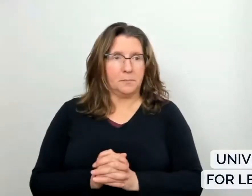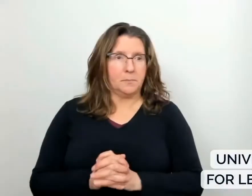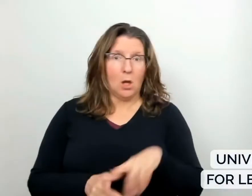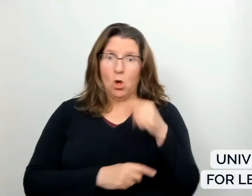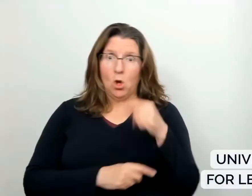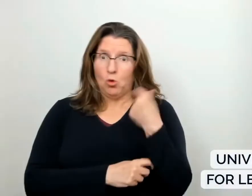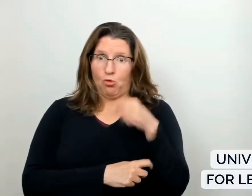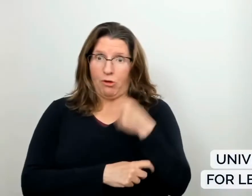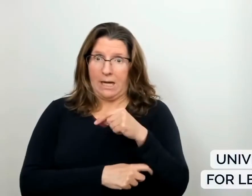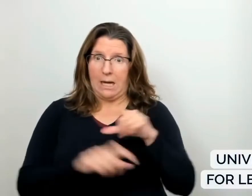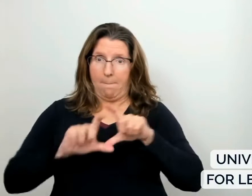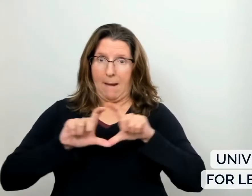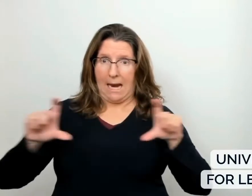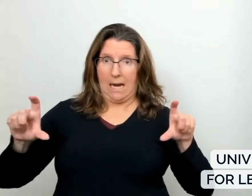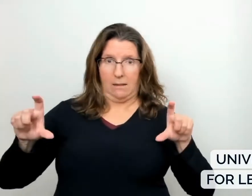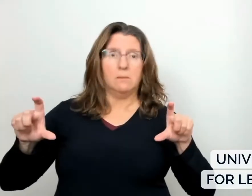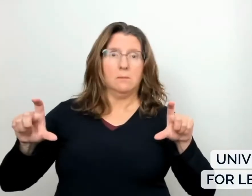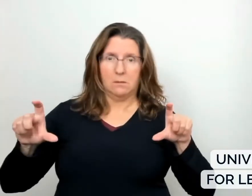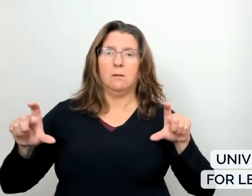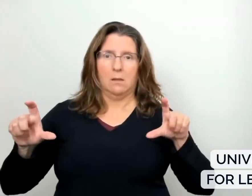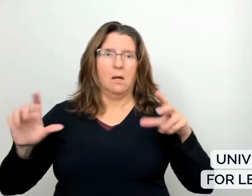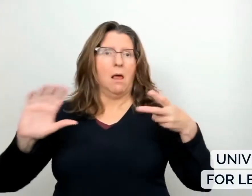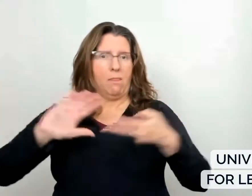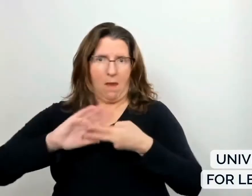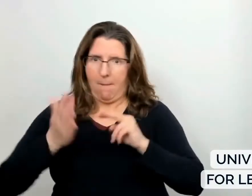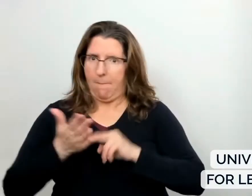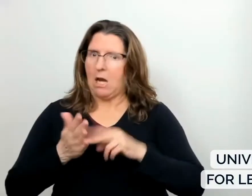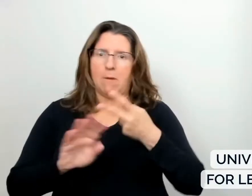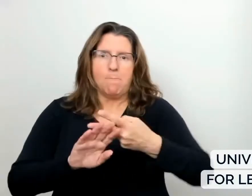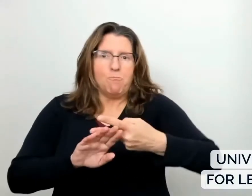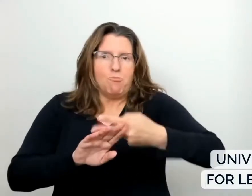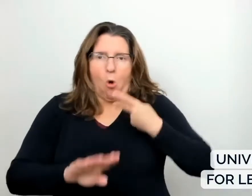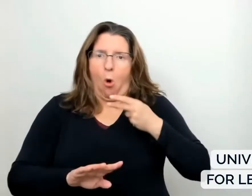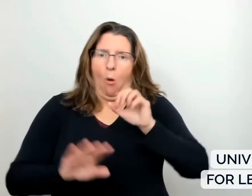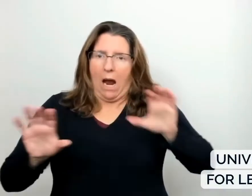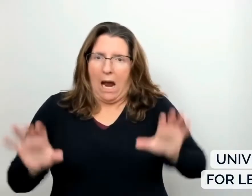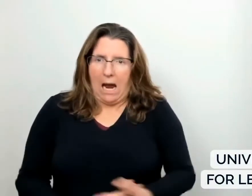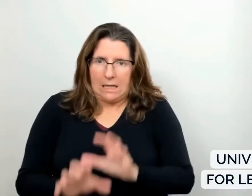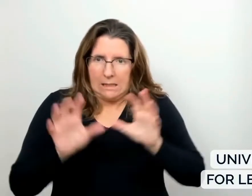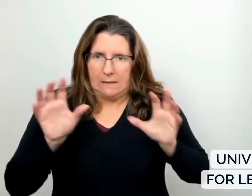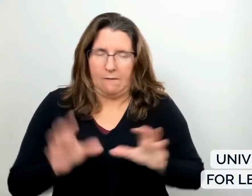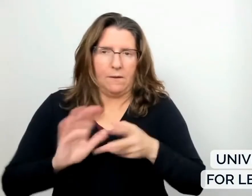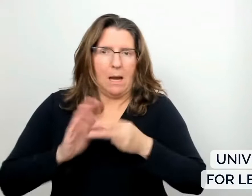To keep them in the green zone, teachers have to be proactive!